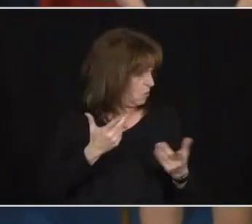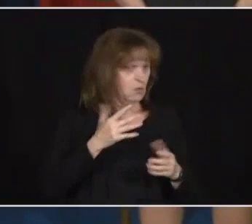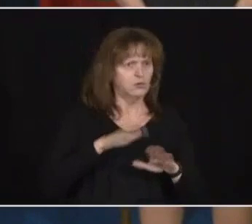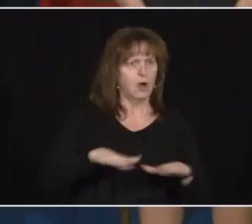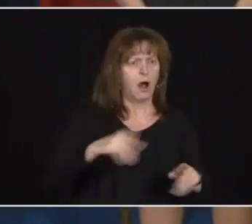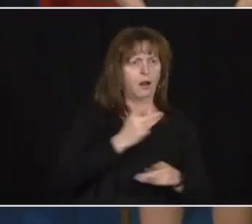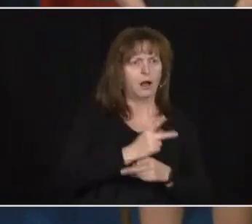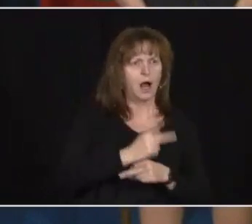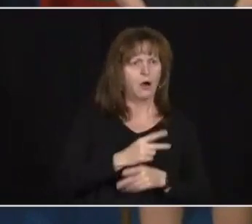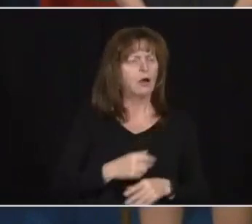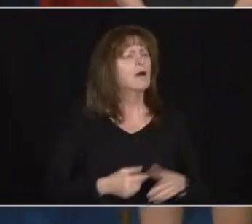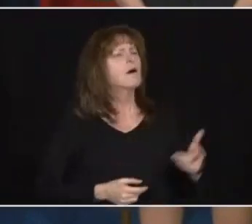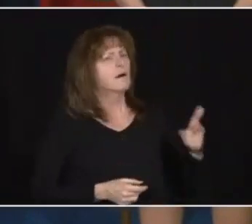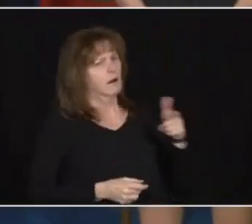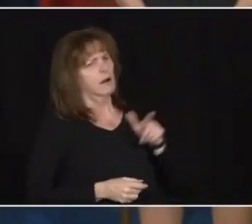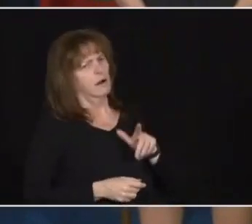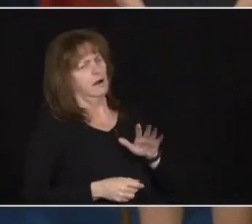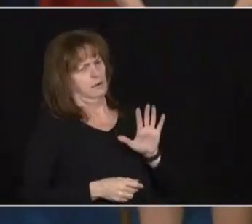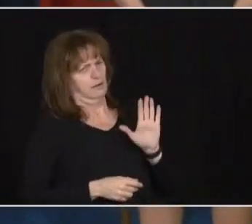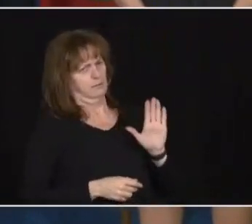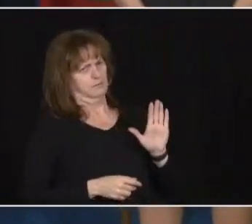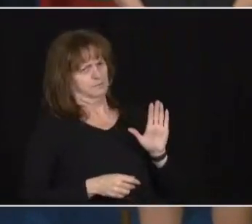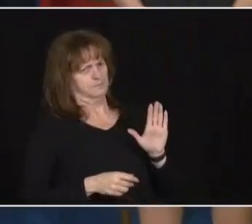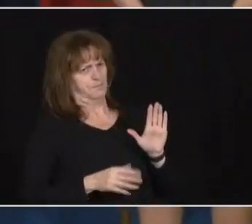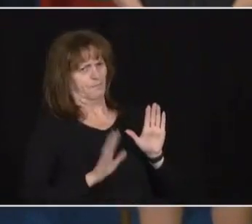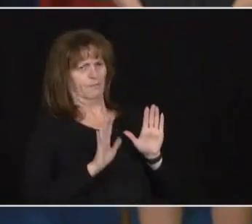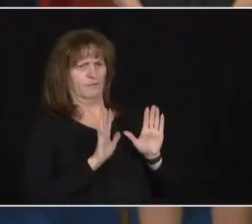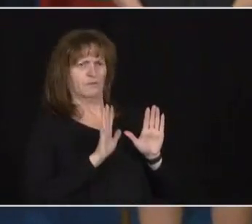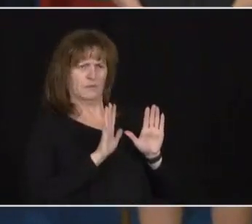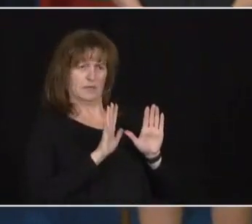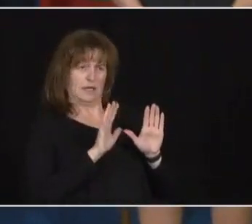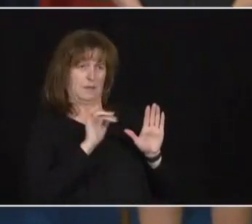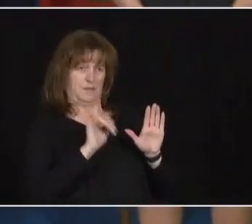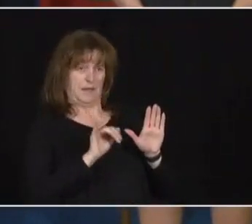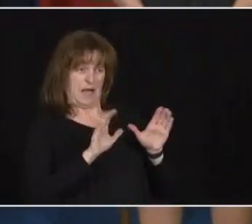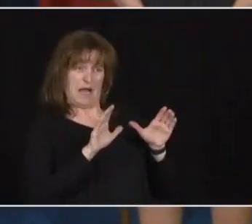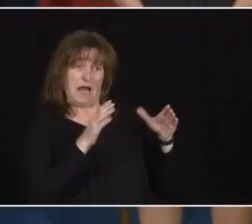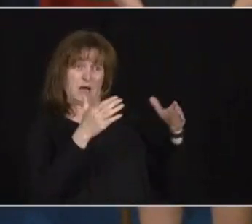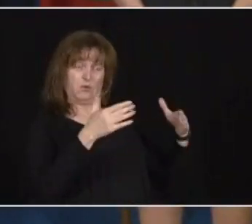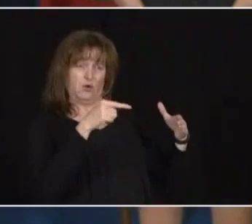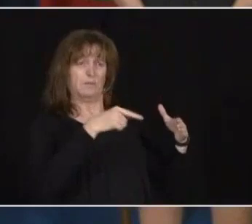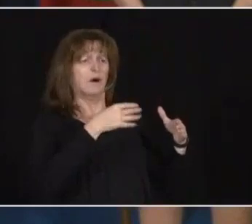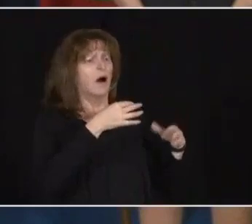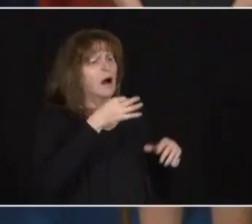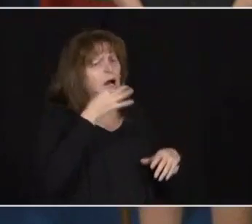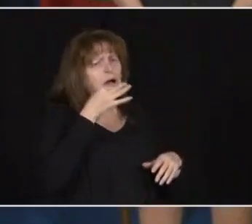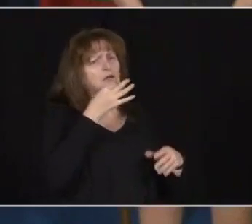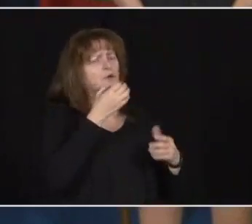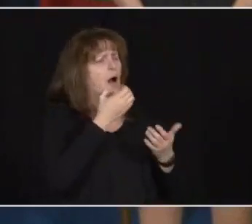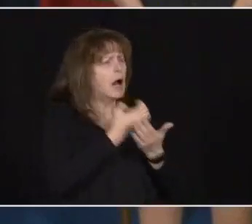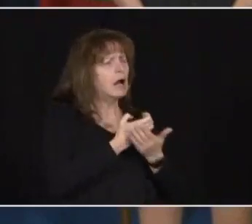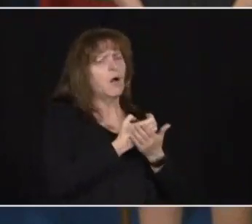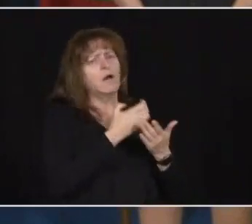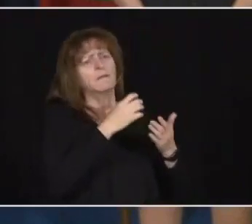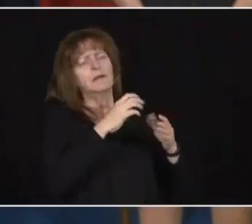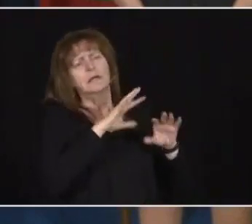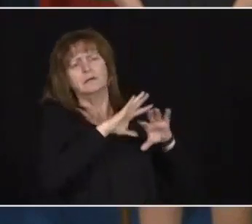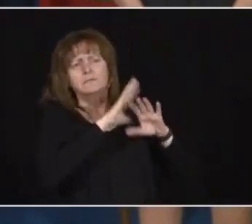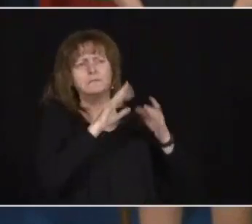chair, Minister Phillips. We're consulting the economy and our health experts. I understand, I think every member of this government understands